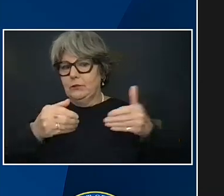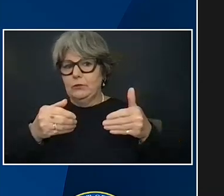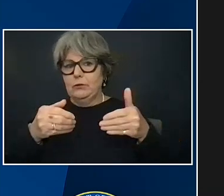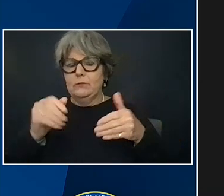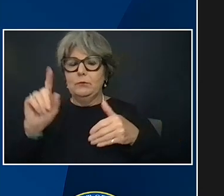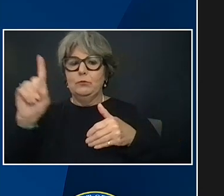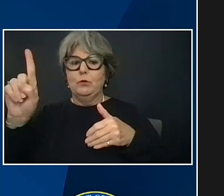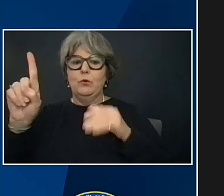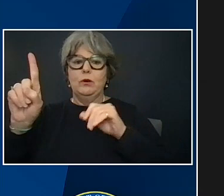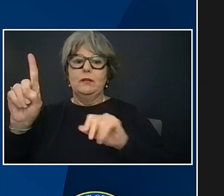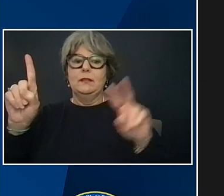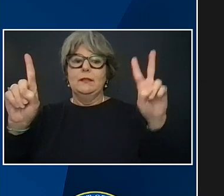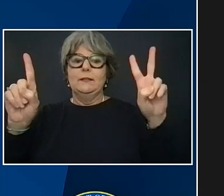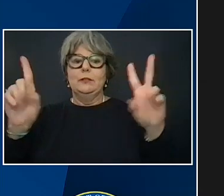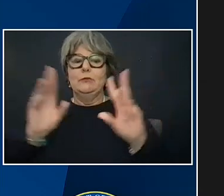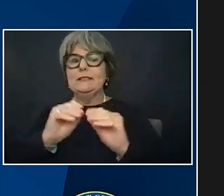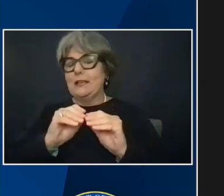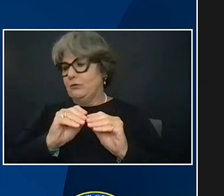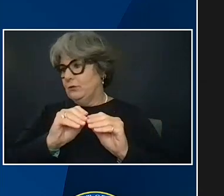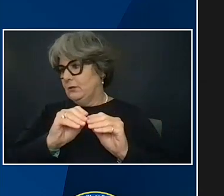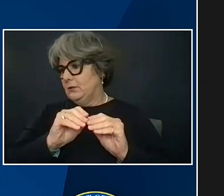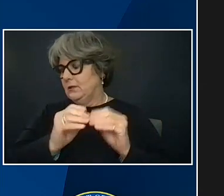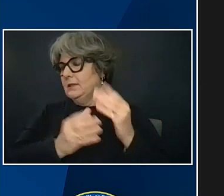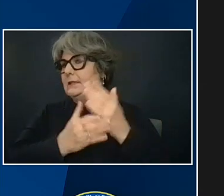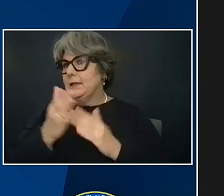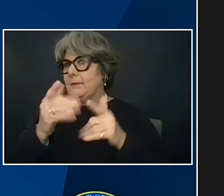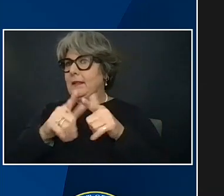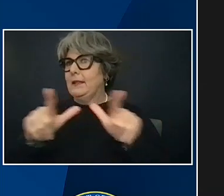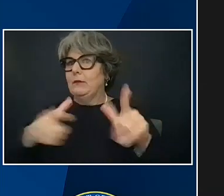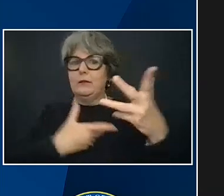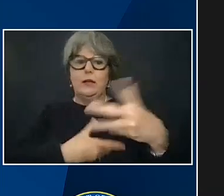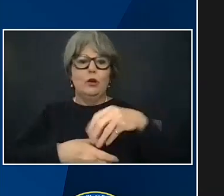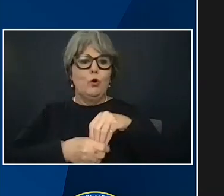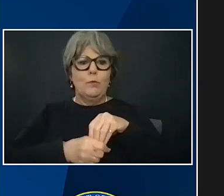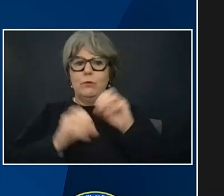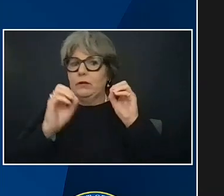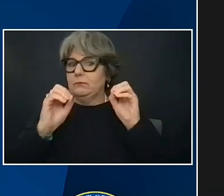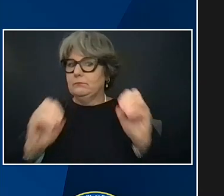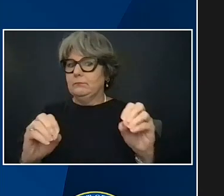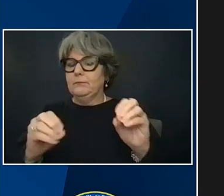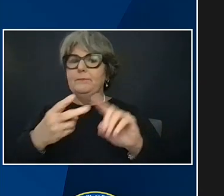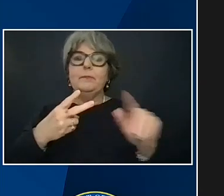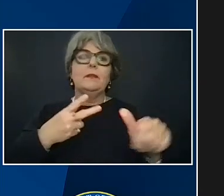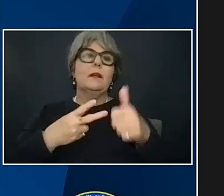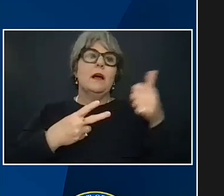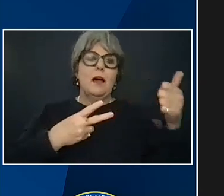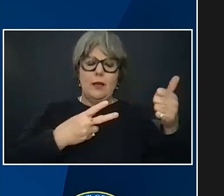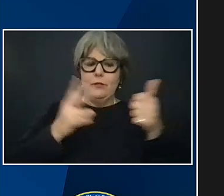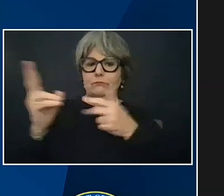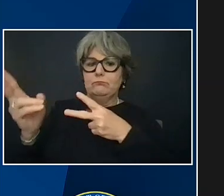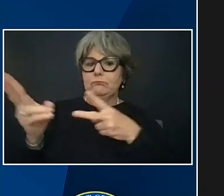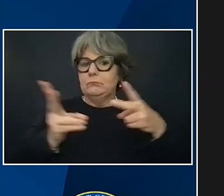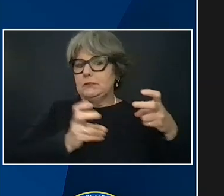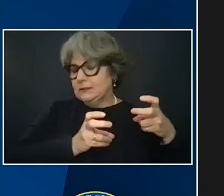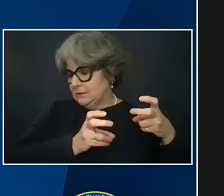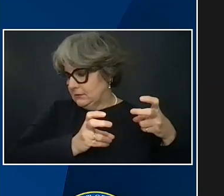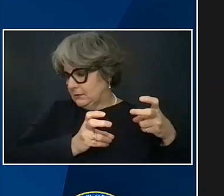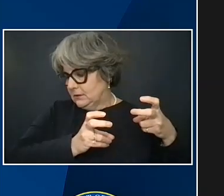ight? And certainly some of the language was not incorporated at all, and others was taken sort of at face value verbatim.